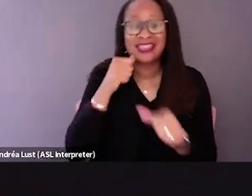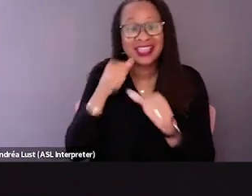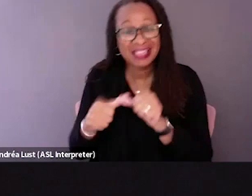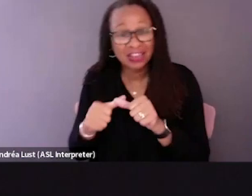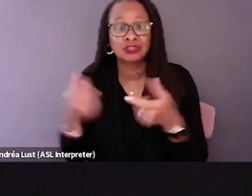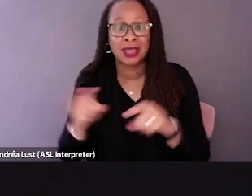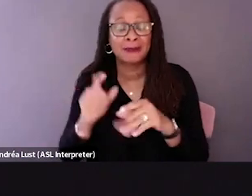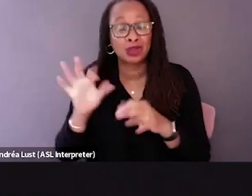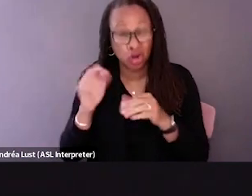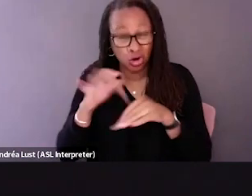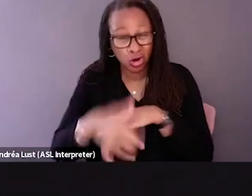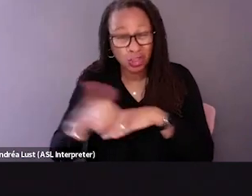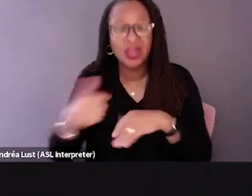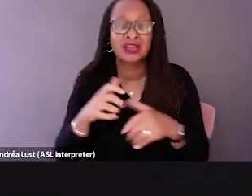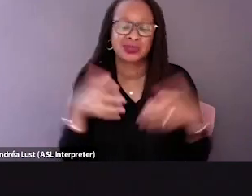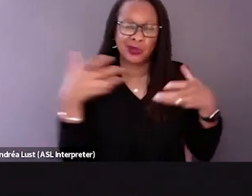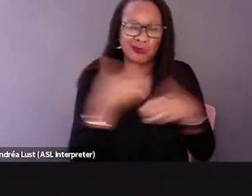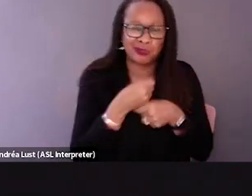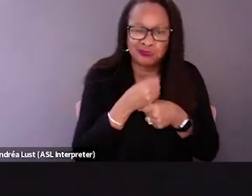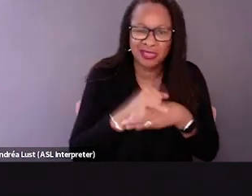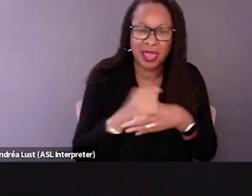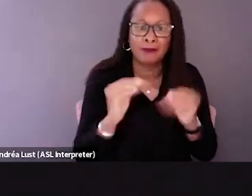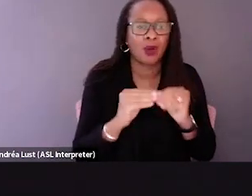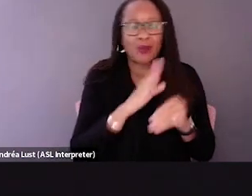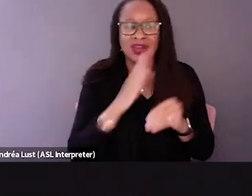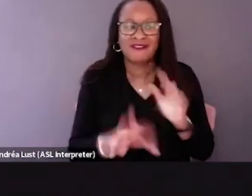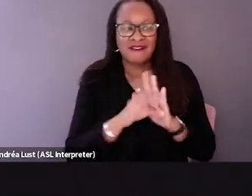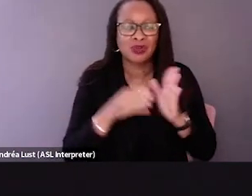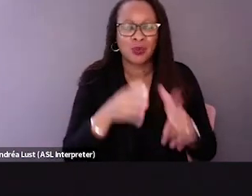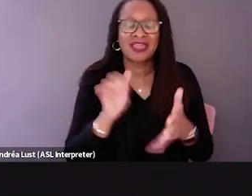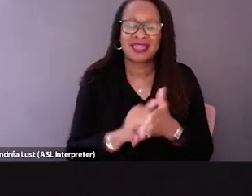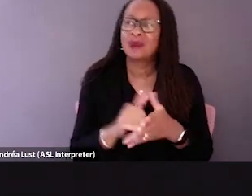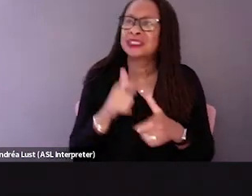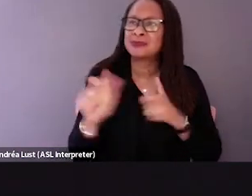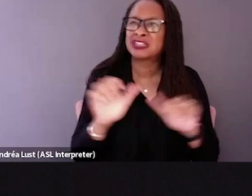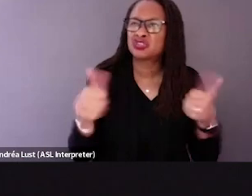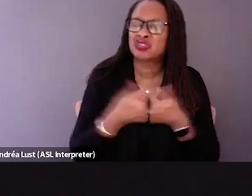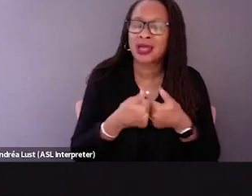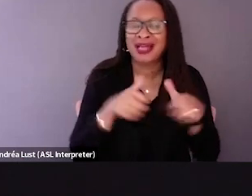and so we really condensed that and never found a way. So I think that was probably the biggest challenge, was letting that go